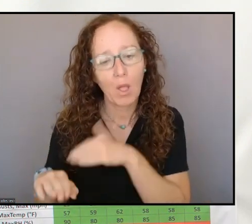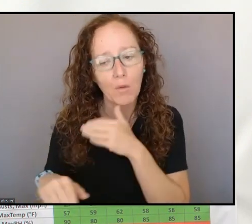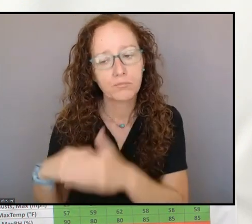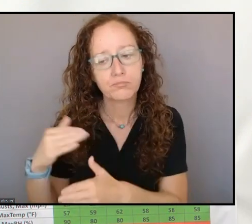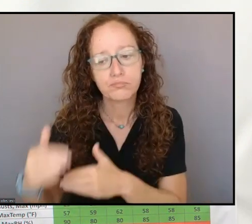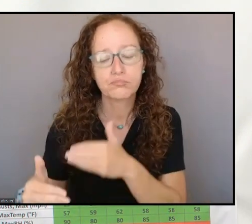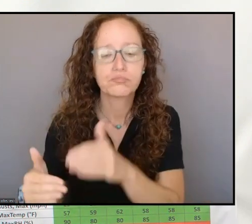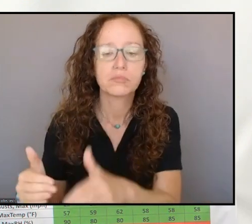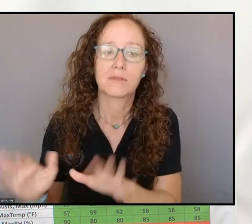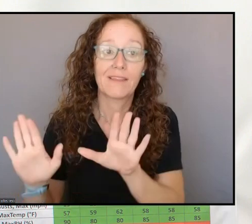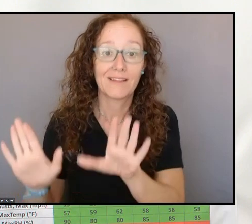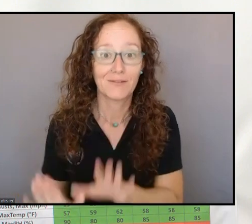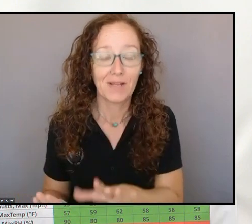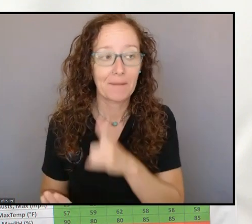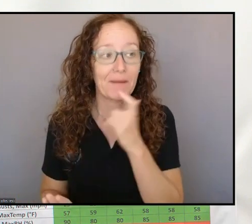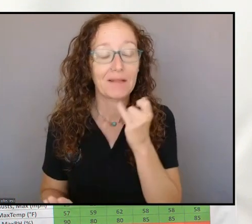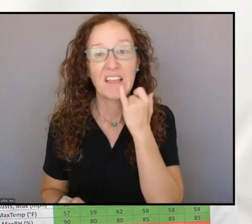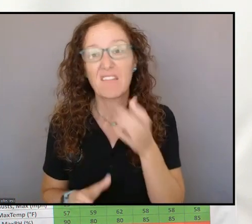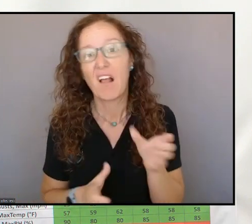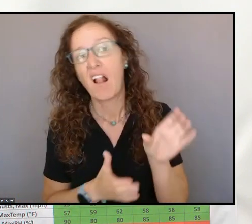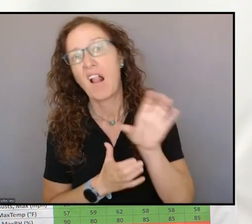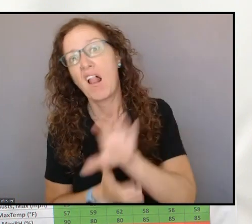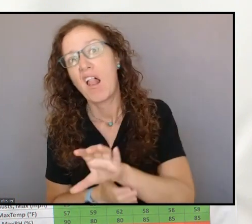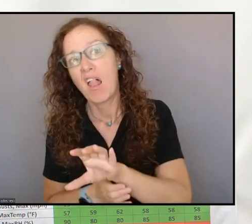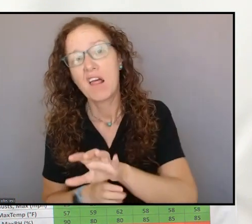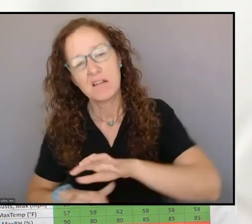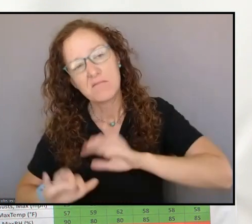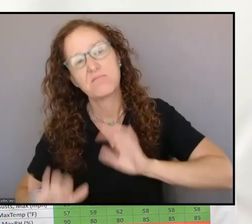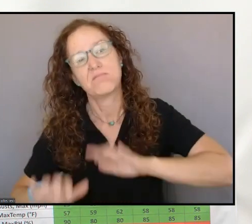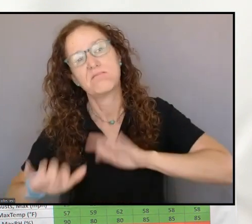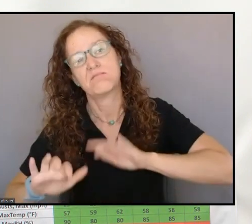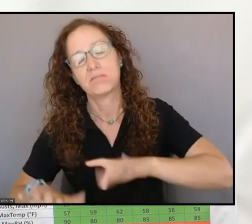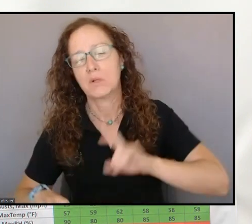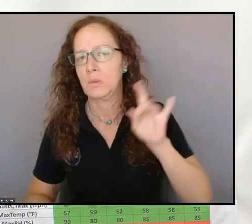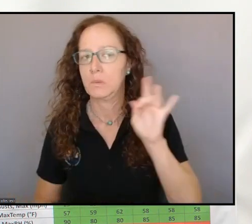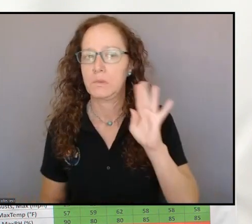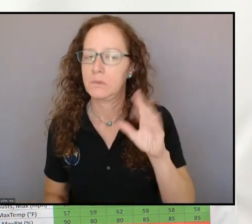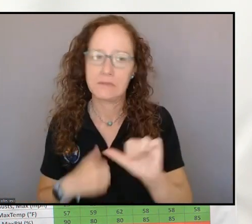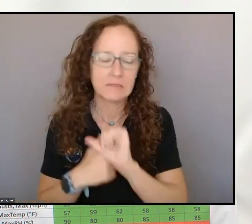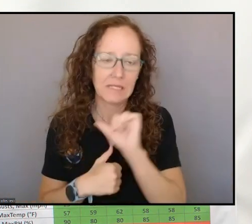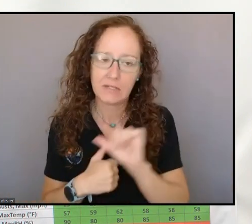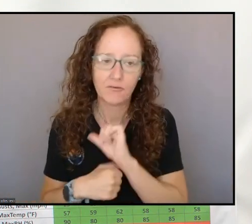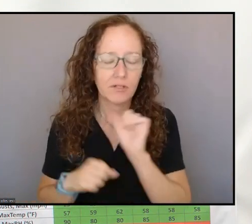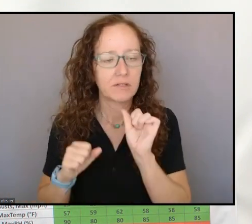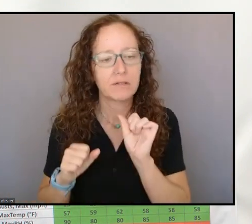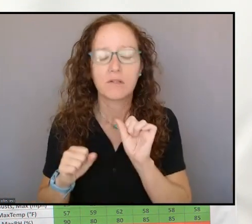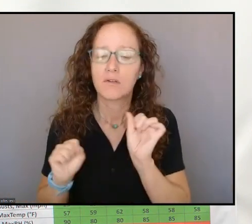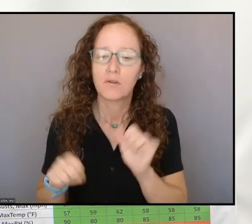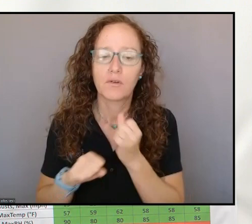fast precip, intense precip out of thunderstorms that would lead to a potential flooding issues. So, did not have that